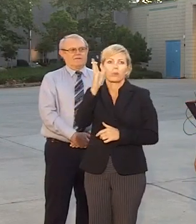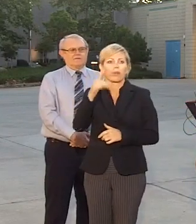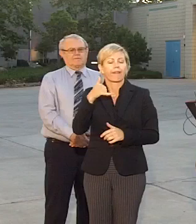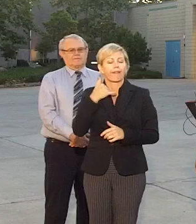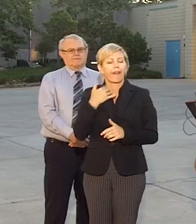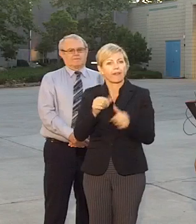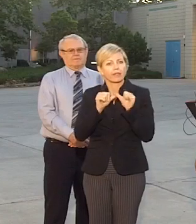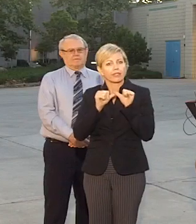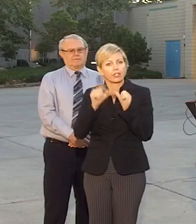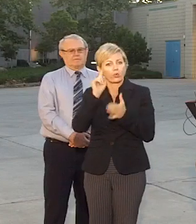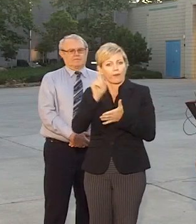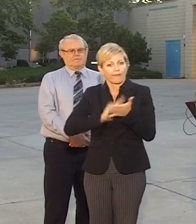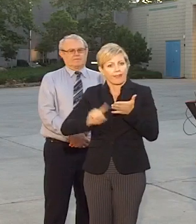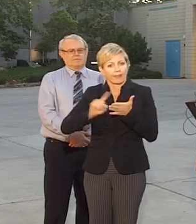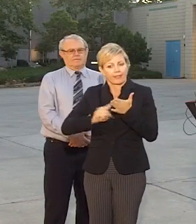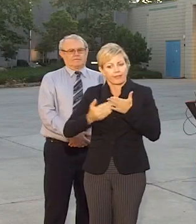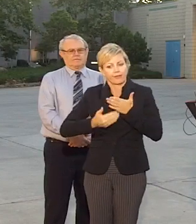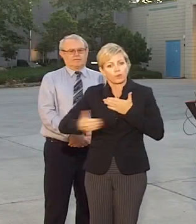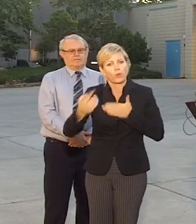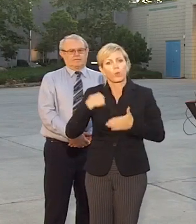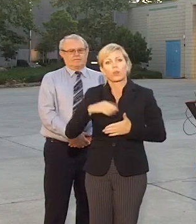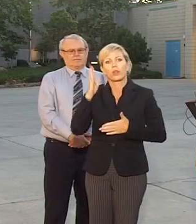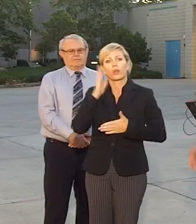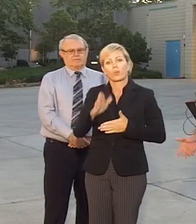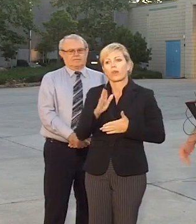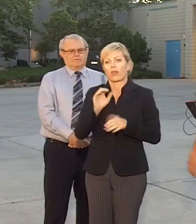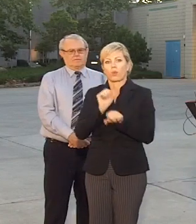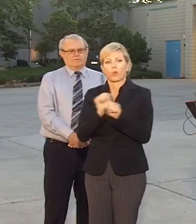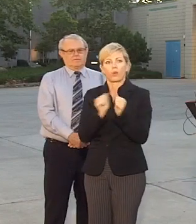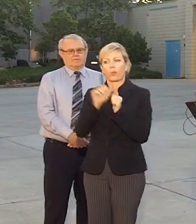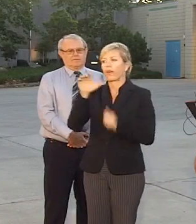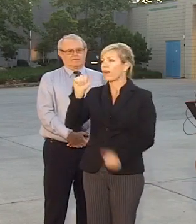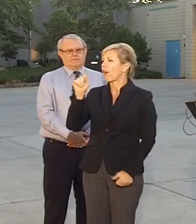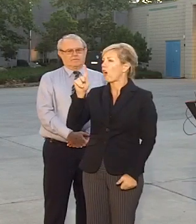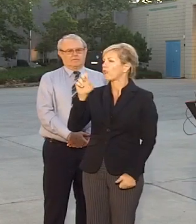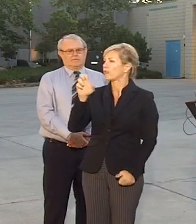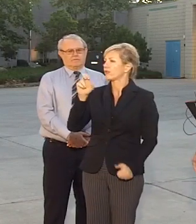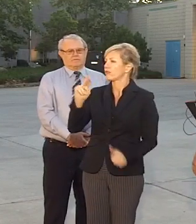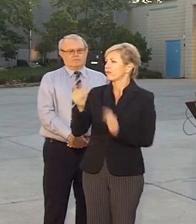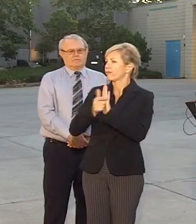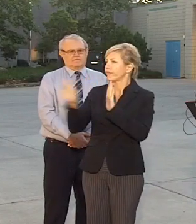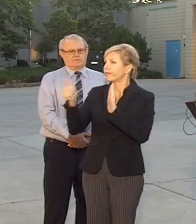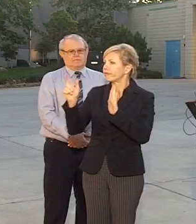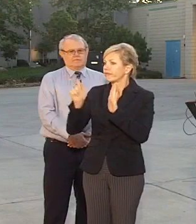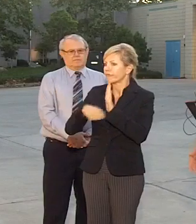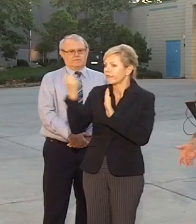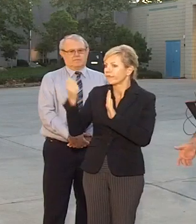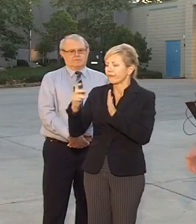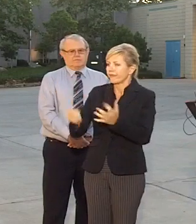we'll work together with the arson investigators and persevere what has started the event certainly